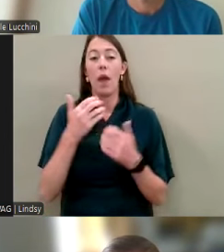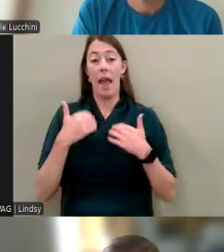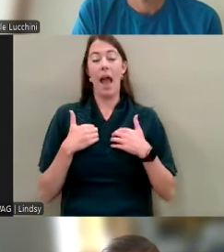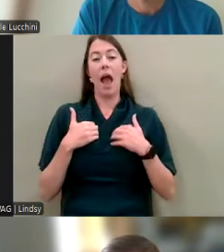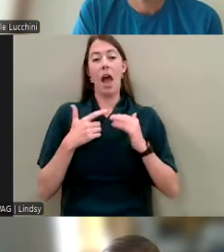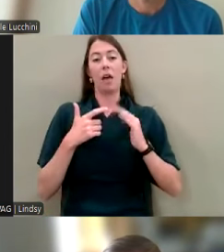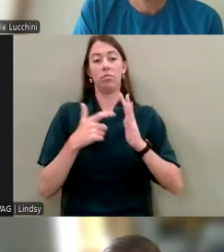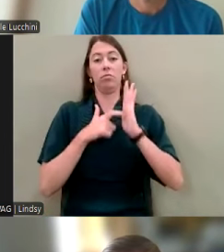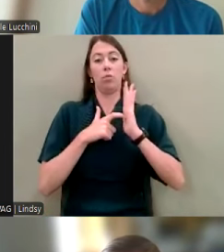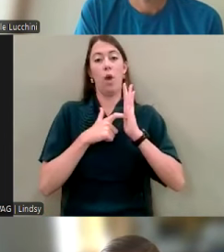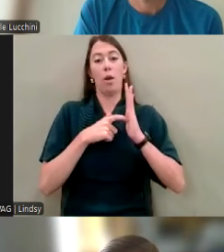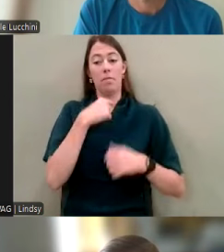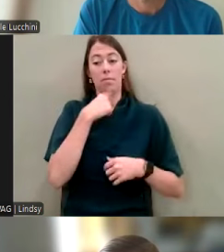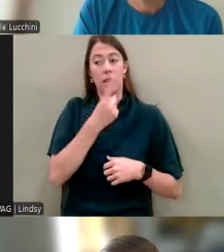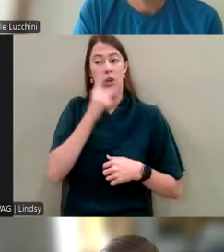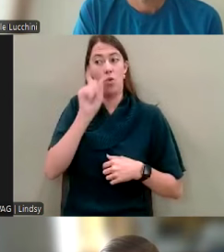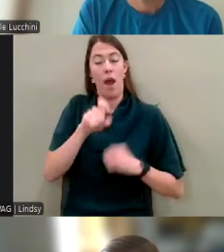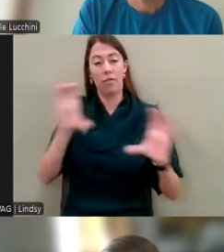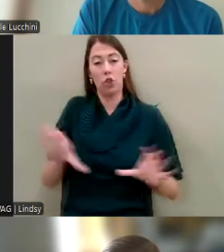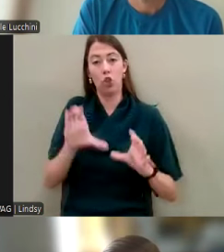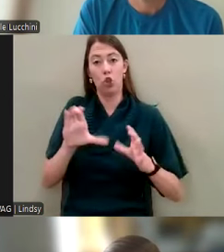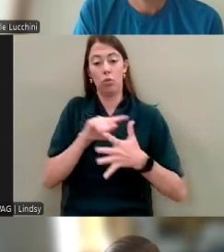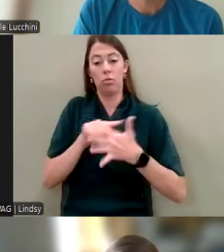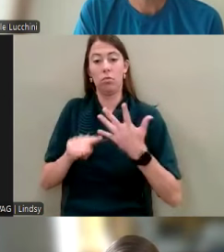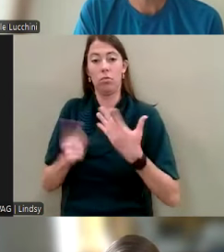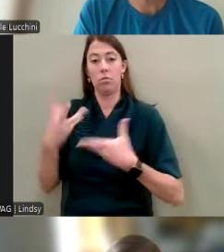of the organization and it was a matter of getting it worked out below that.